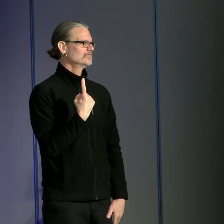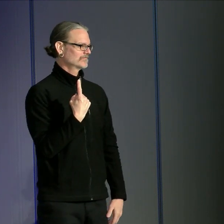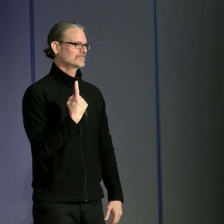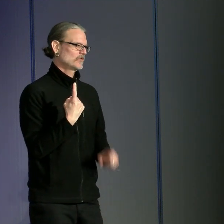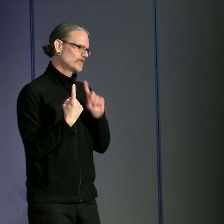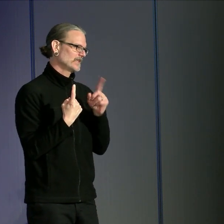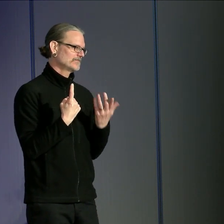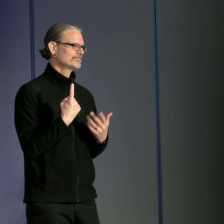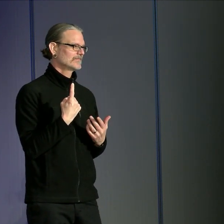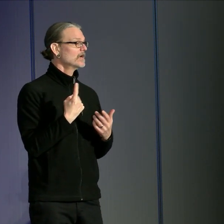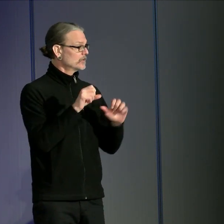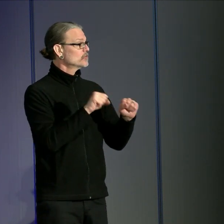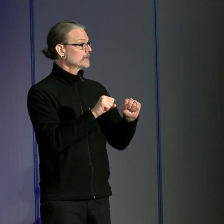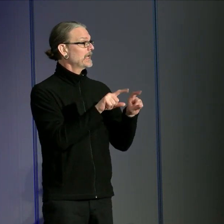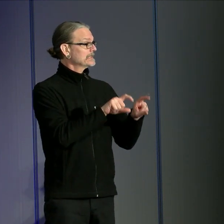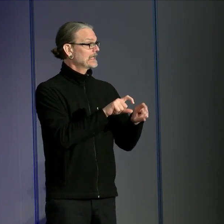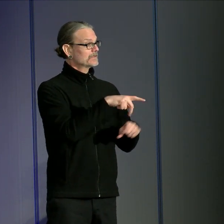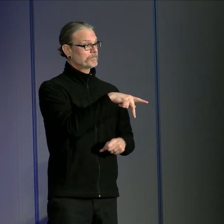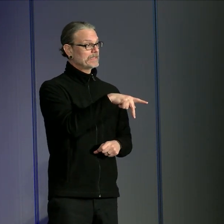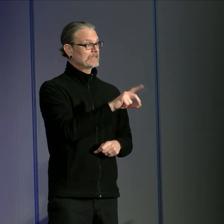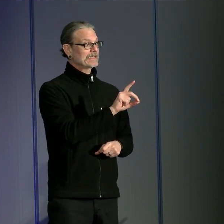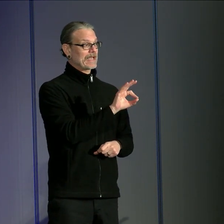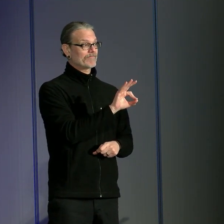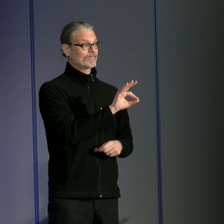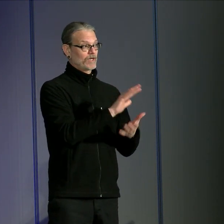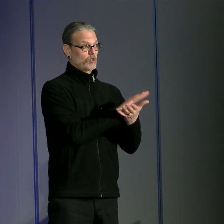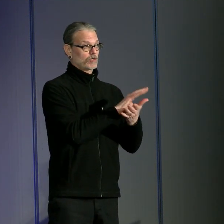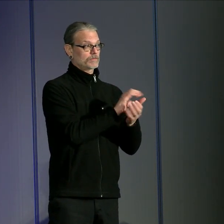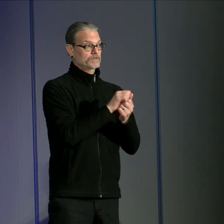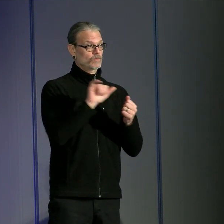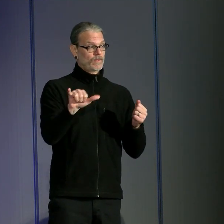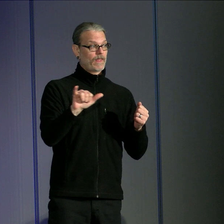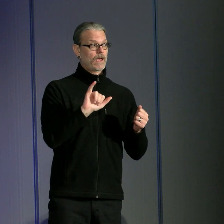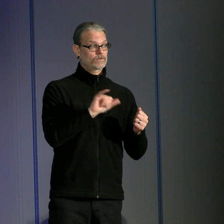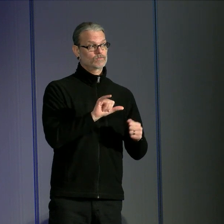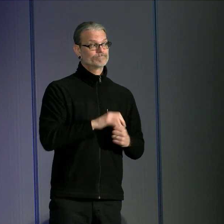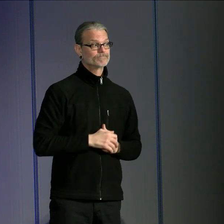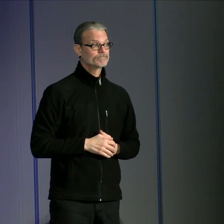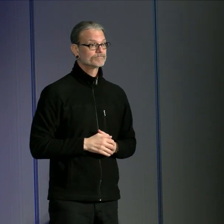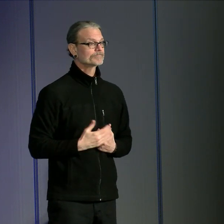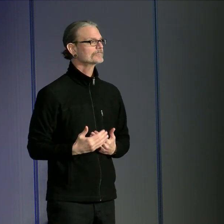You can also test PDF documents with that. Yes?